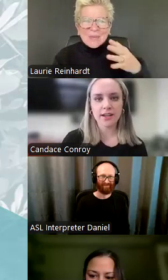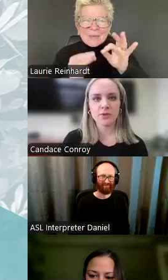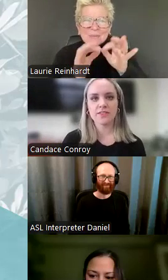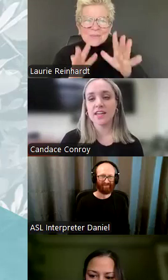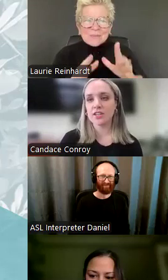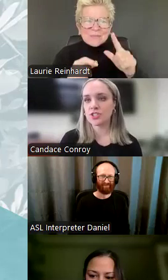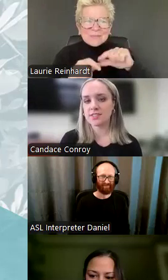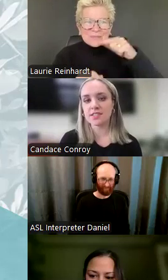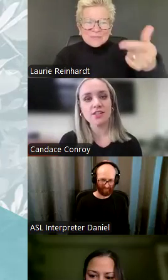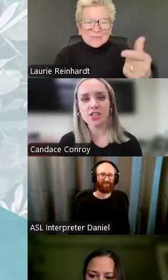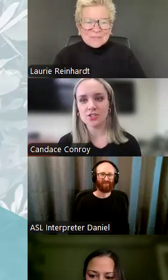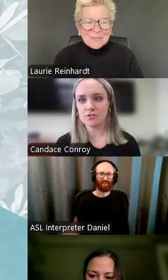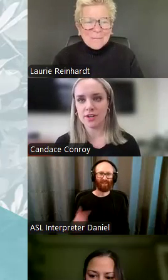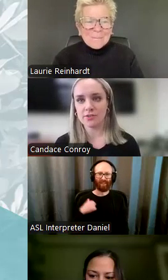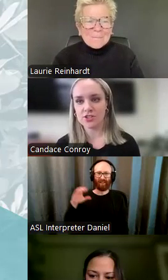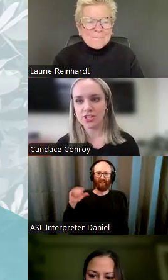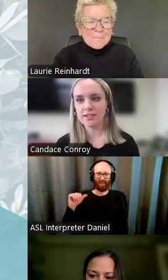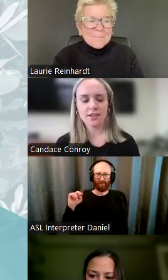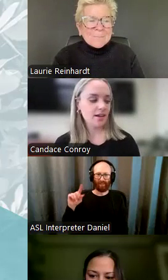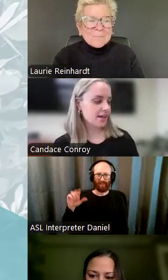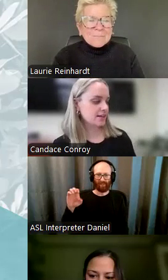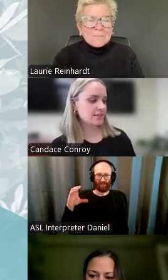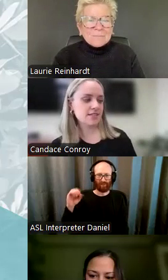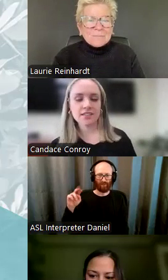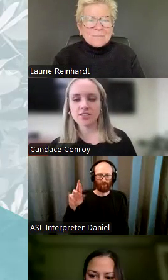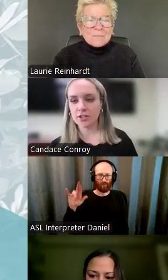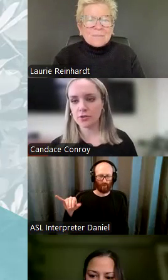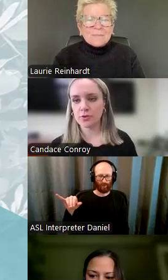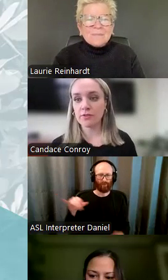am with the AGC Education Foundation and Stanley talked to you through a